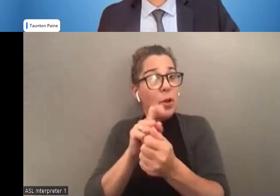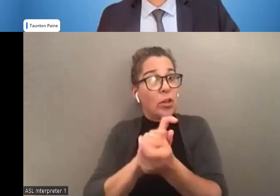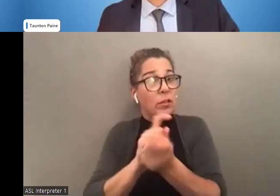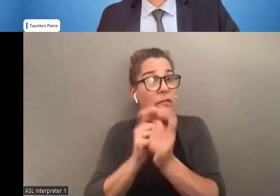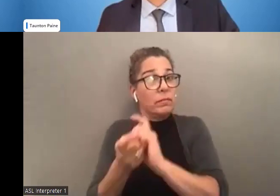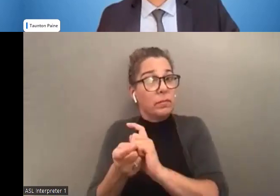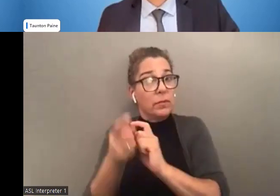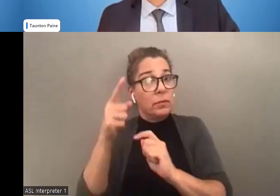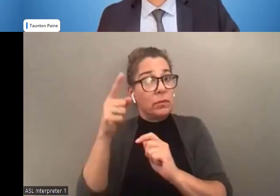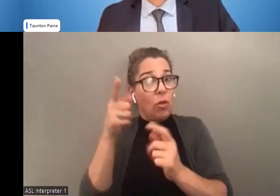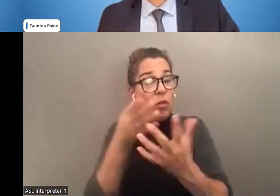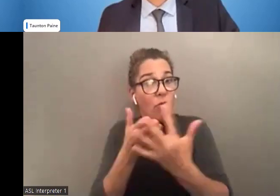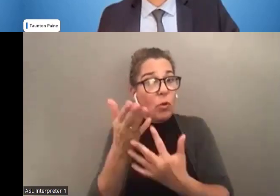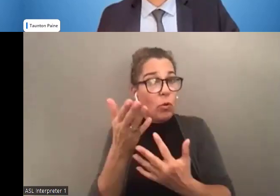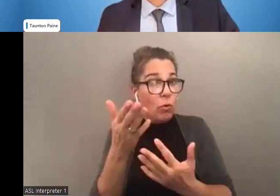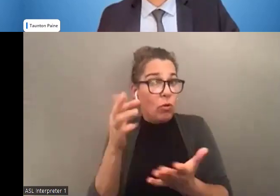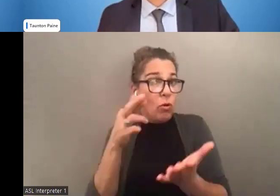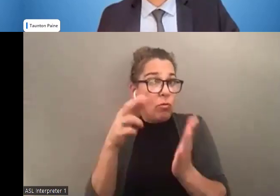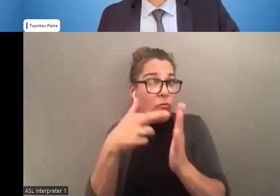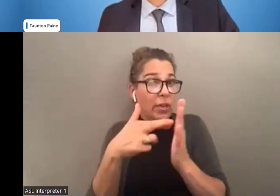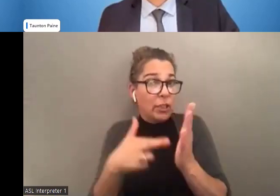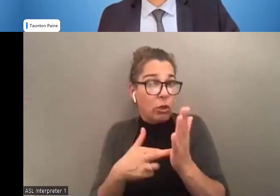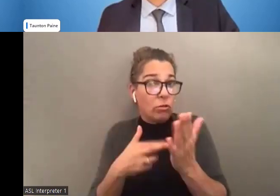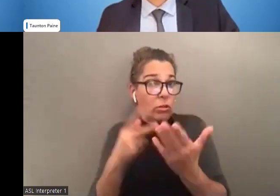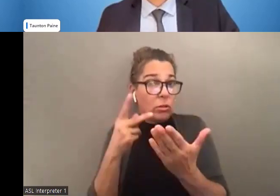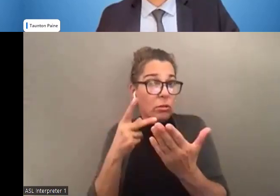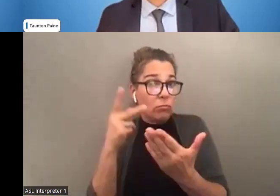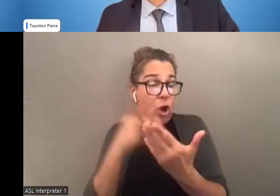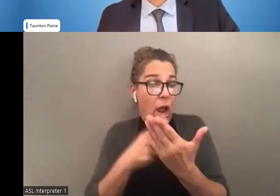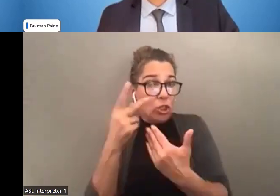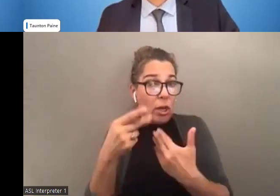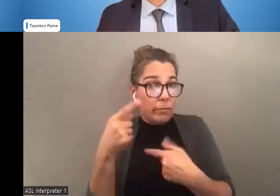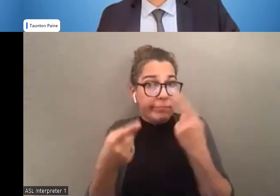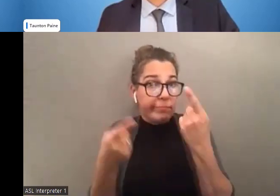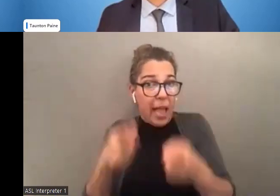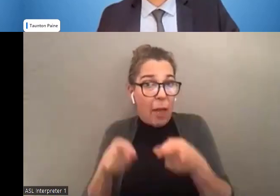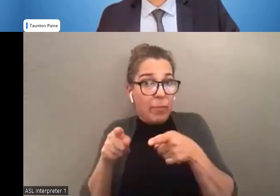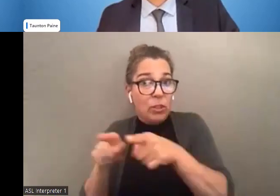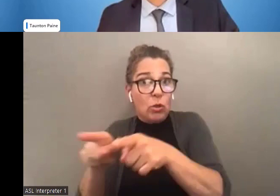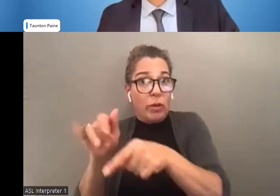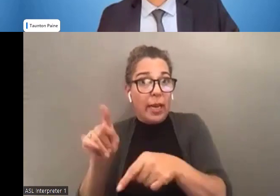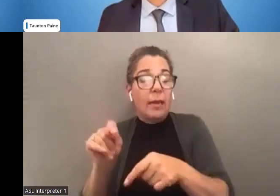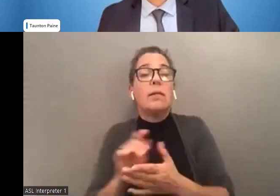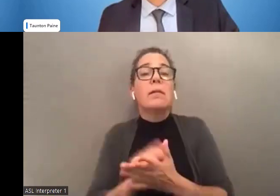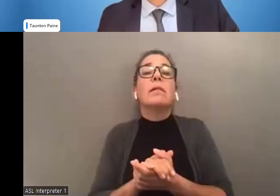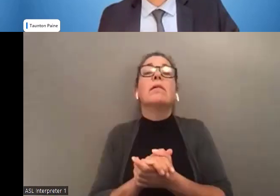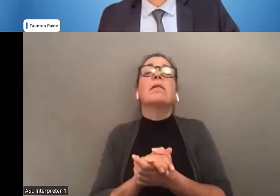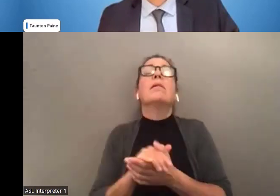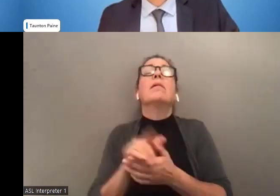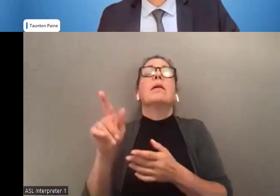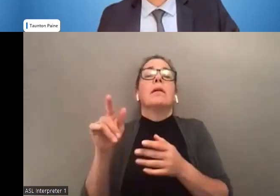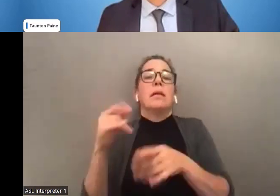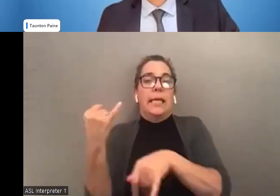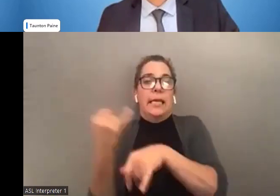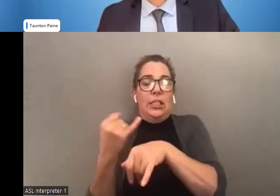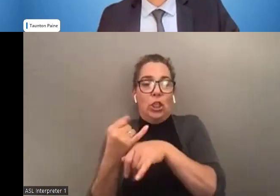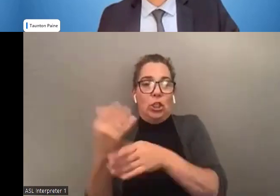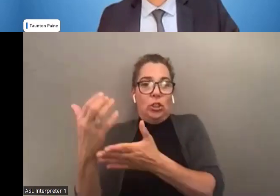throughout the course of a research project? Julia Slutsman: So the institute certifications, which unlike DMS plans are submitted -